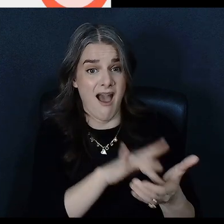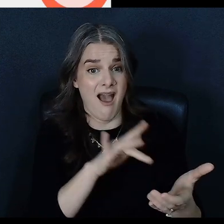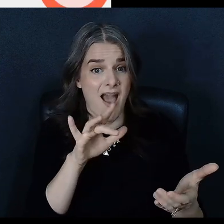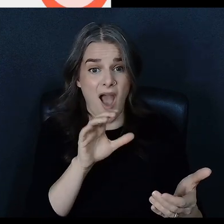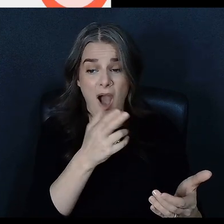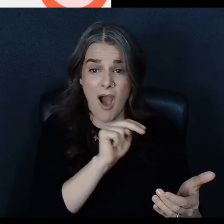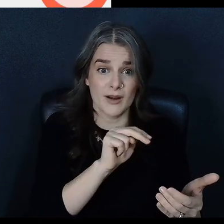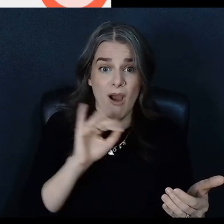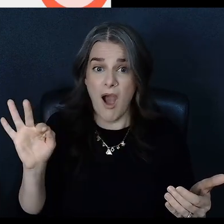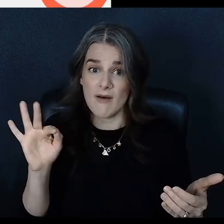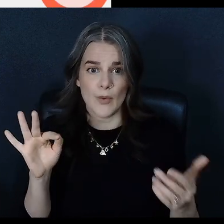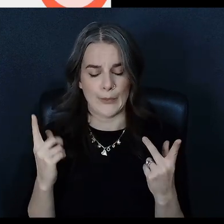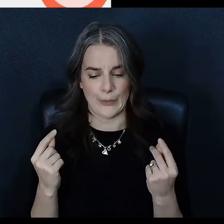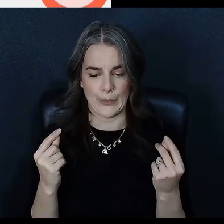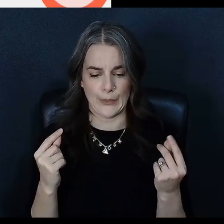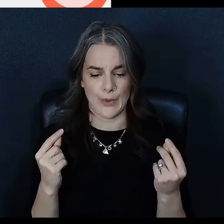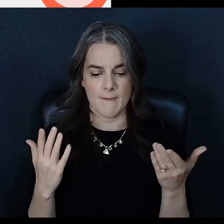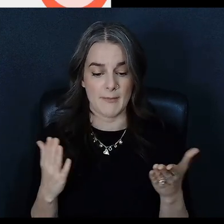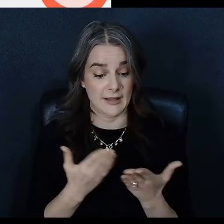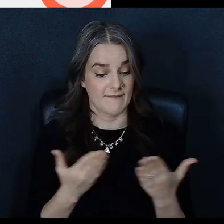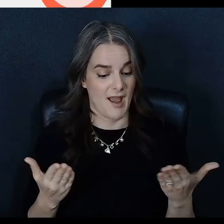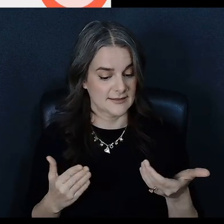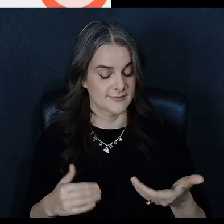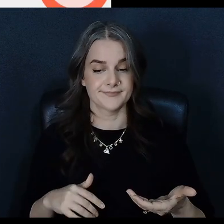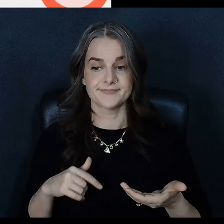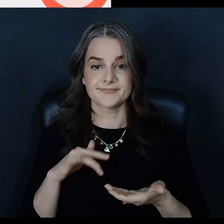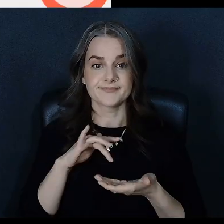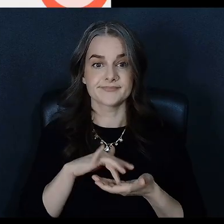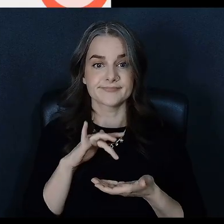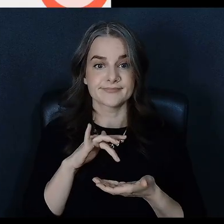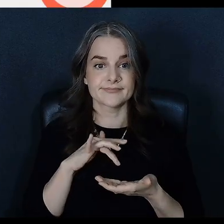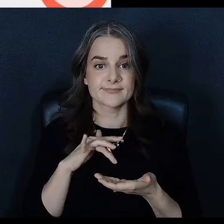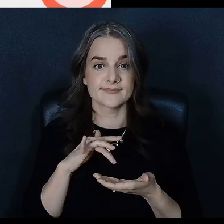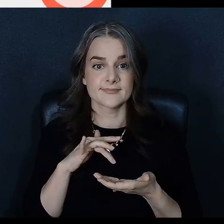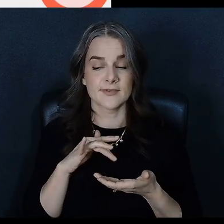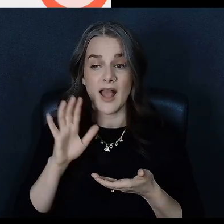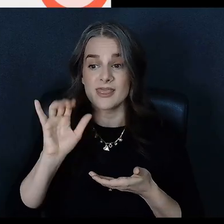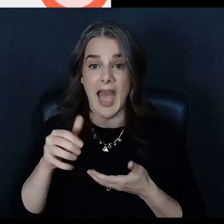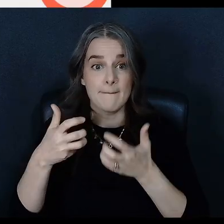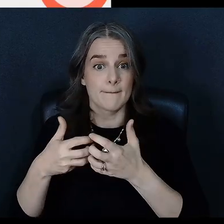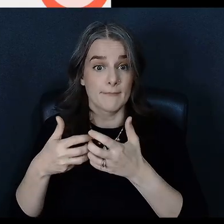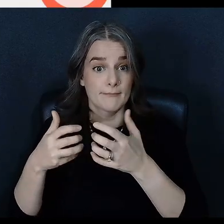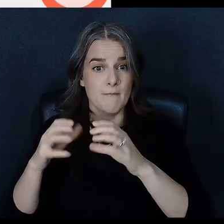and when they hit the button on their device, the little pointer comes out and turns the button on.